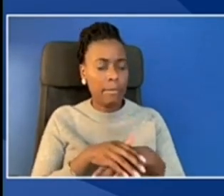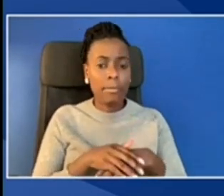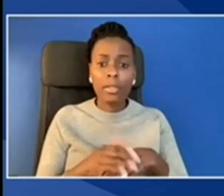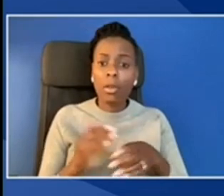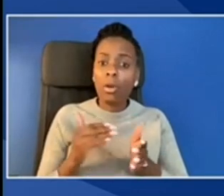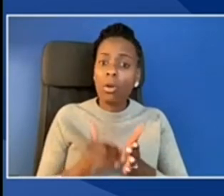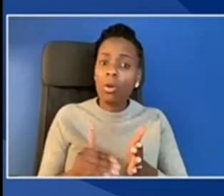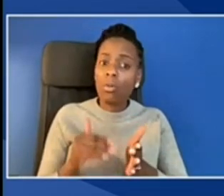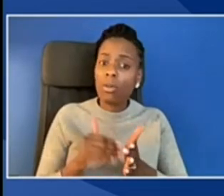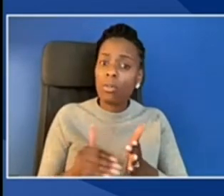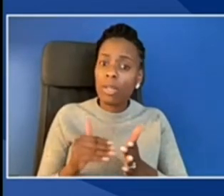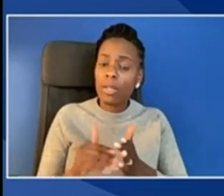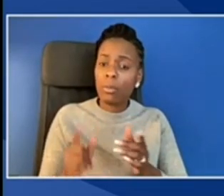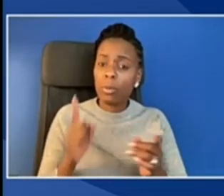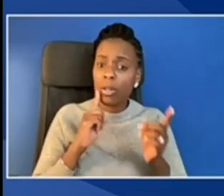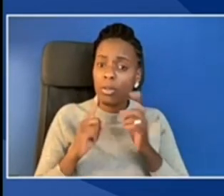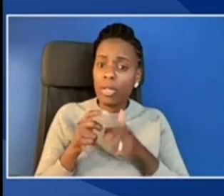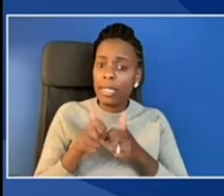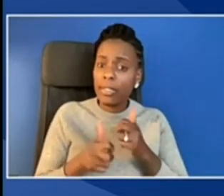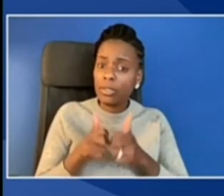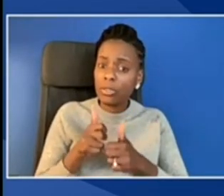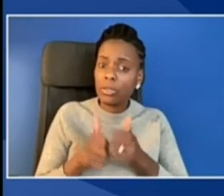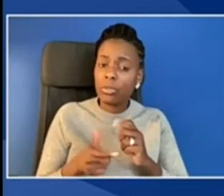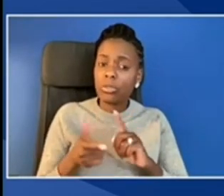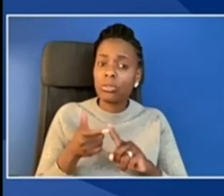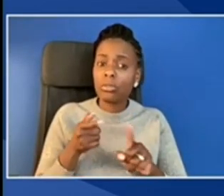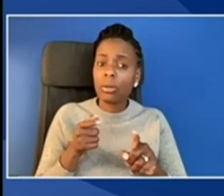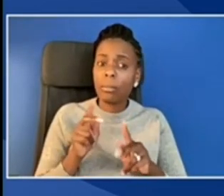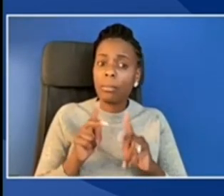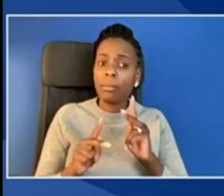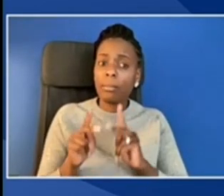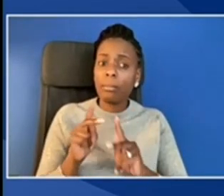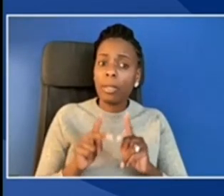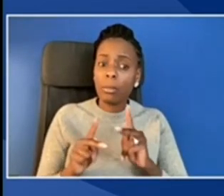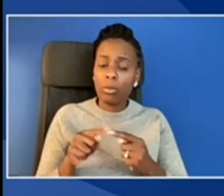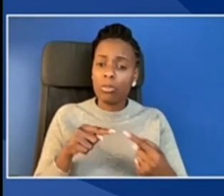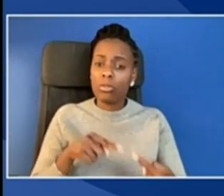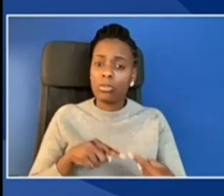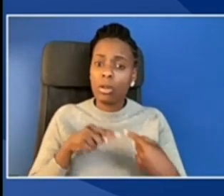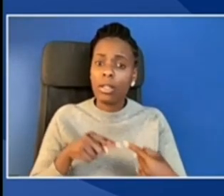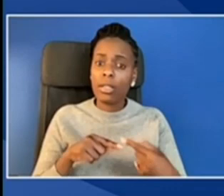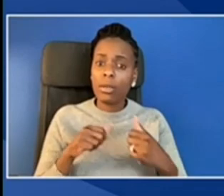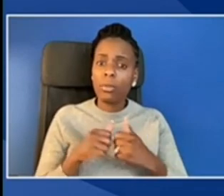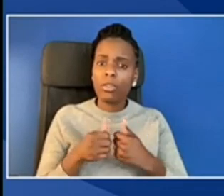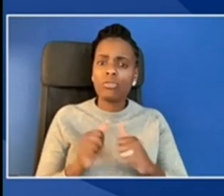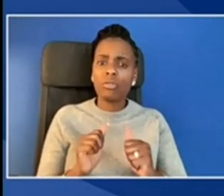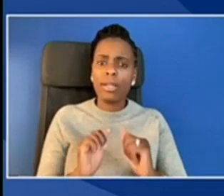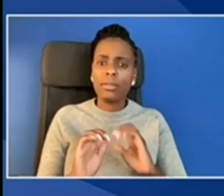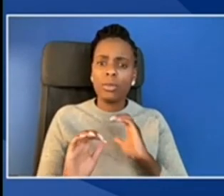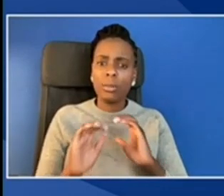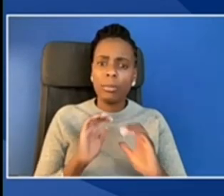hearing issues from, you know, folks that are struggling with just trying to communicate with their servicers.